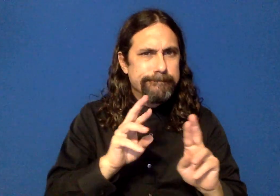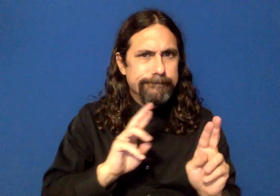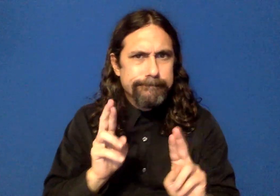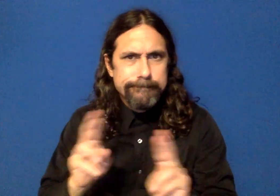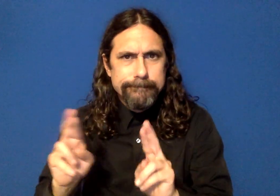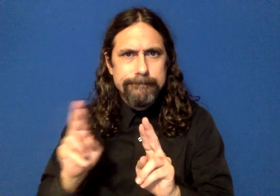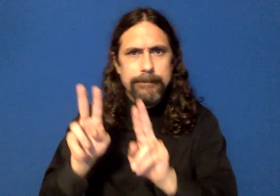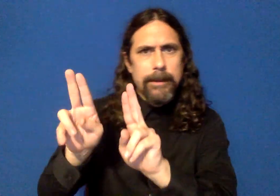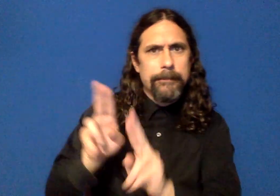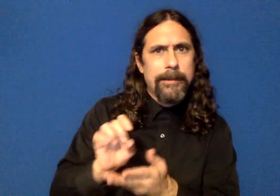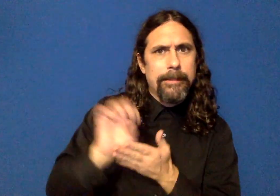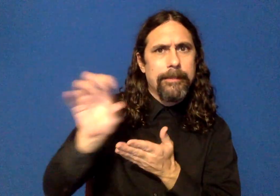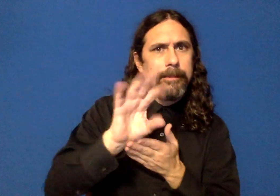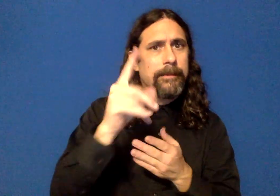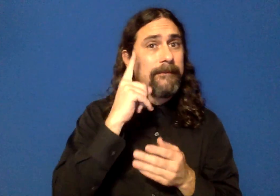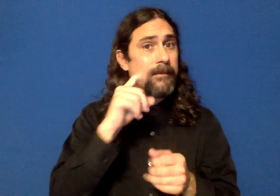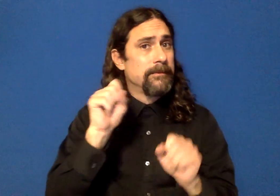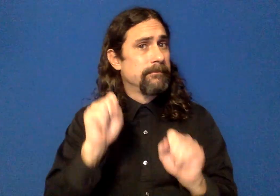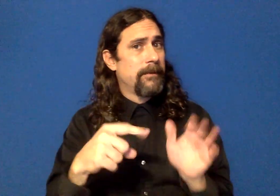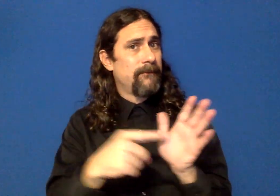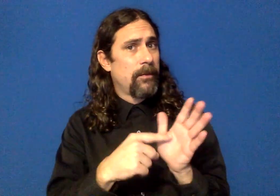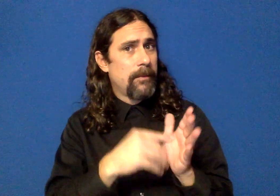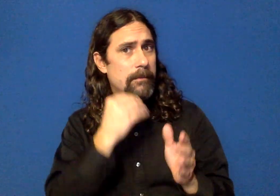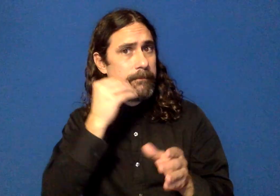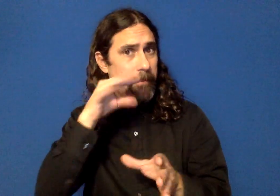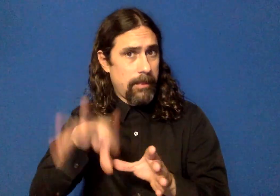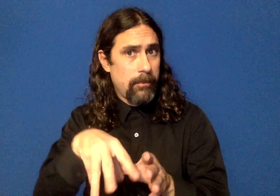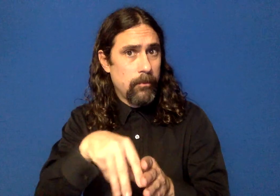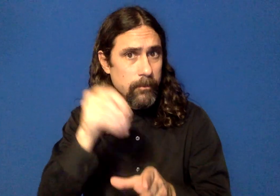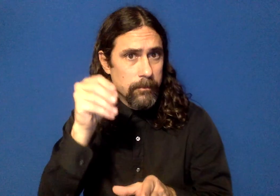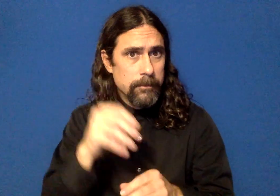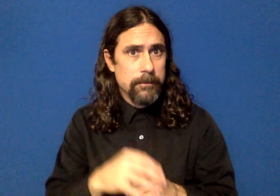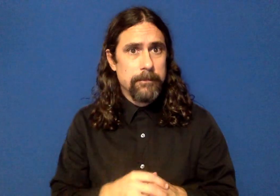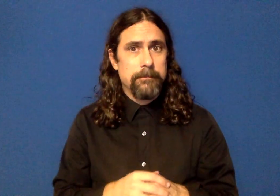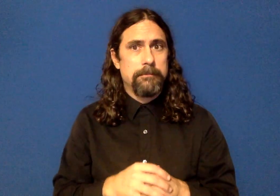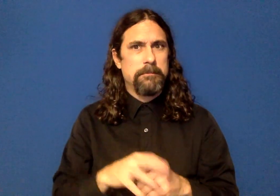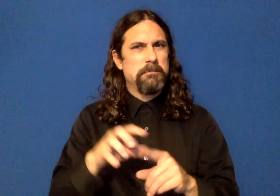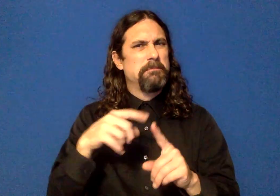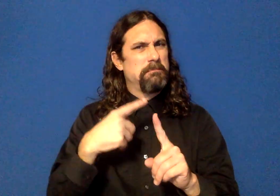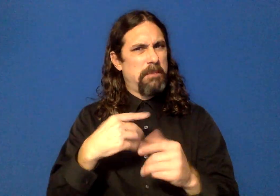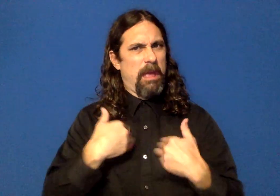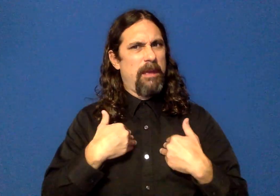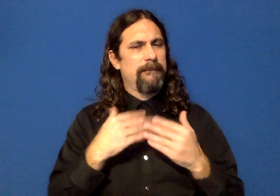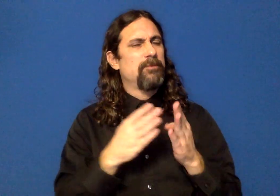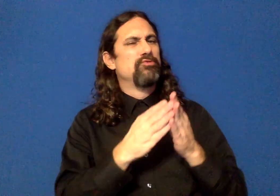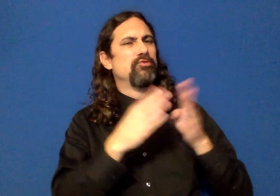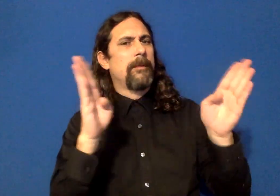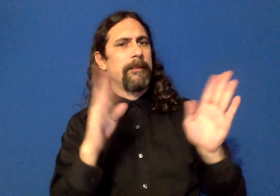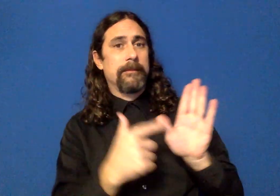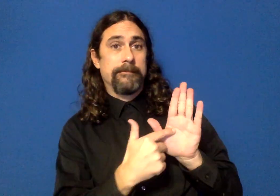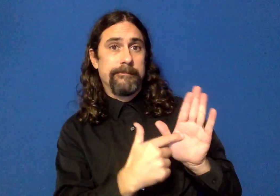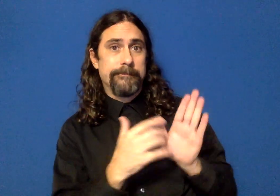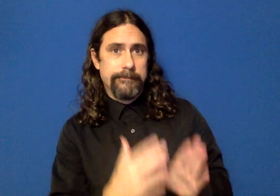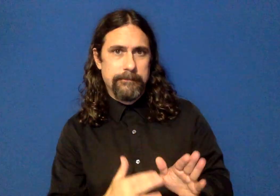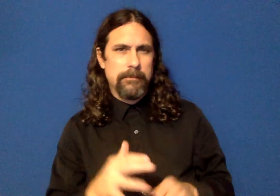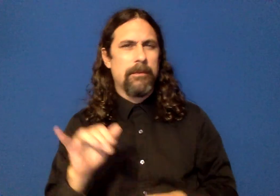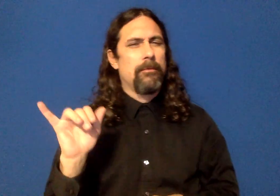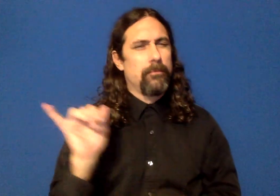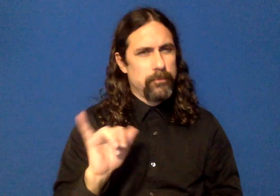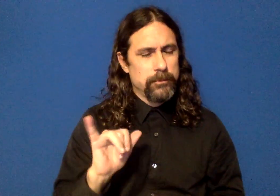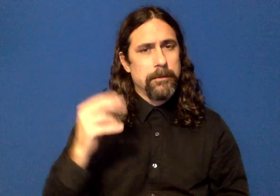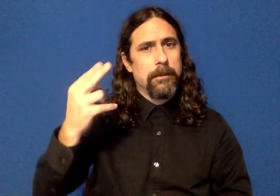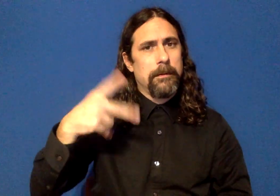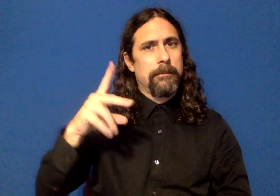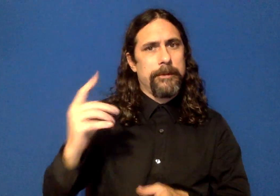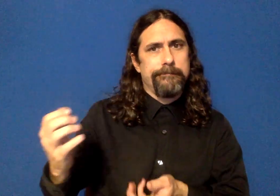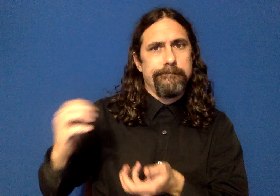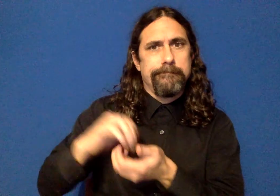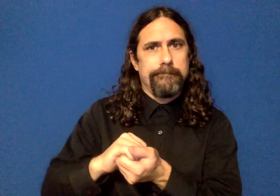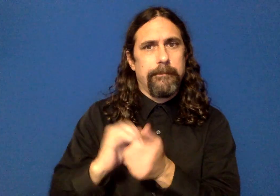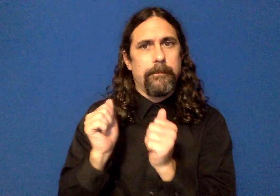general Ambassadors, HPD partners with Housing Ambassadors for People with Disabilities that